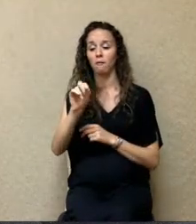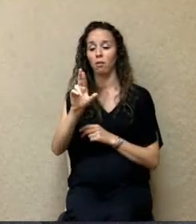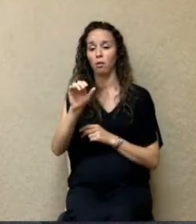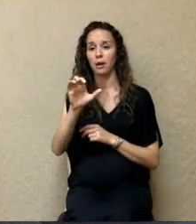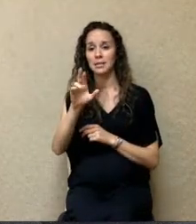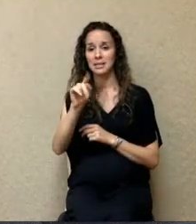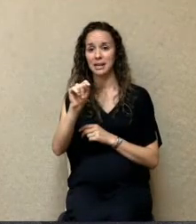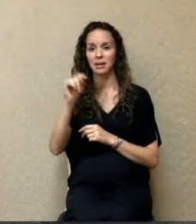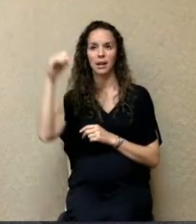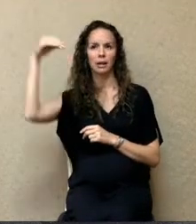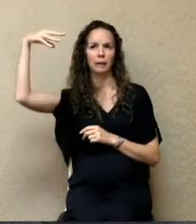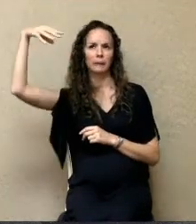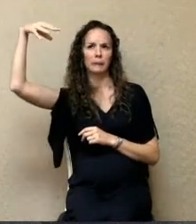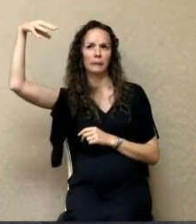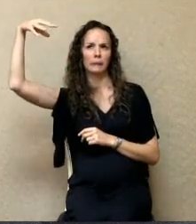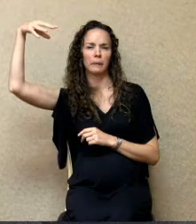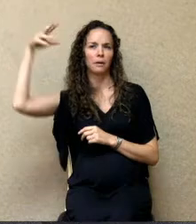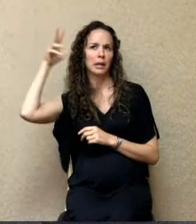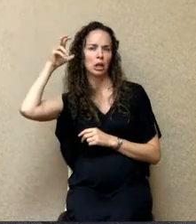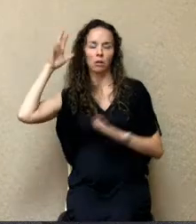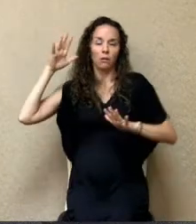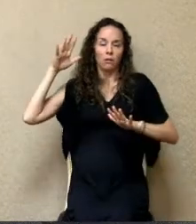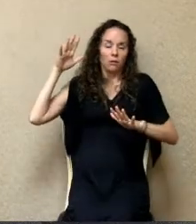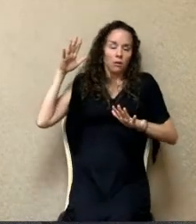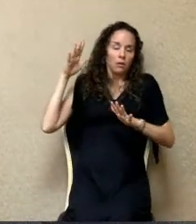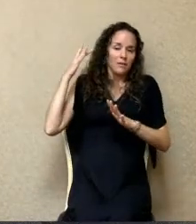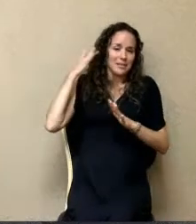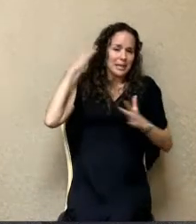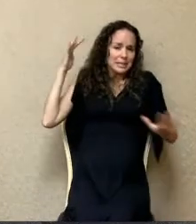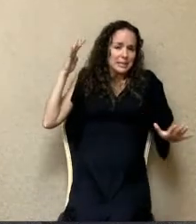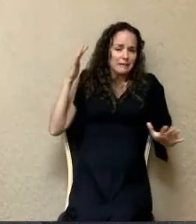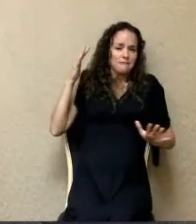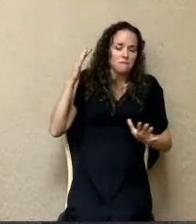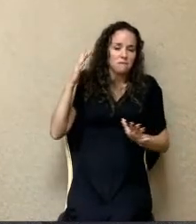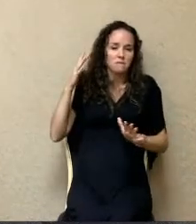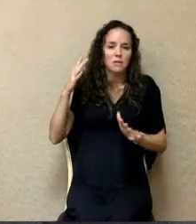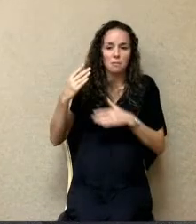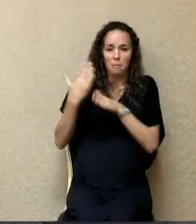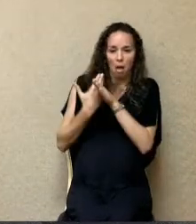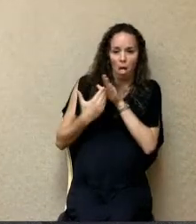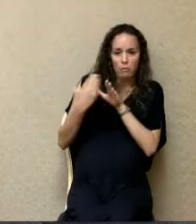with autism who might have sensitive ears hear the flicker rate.